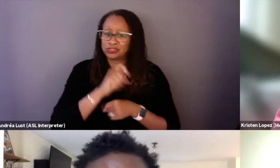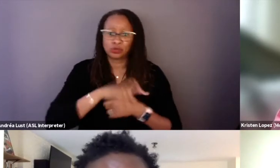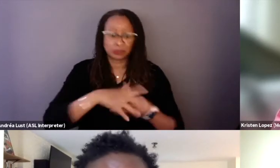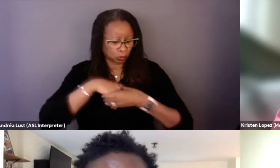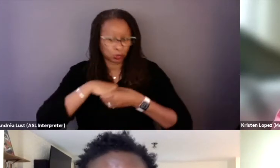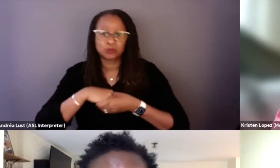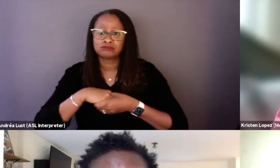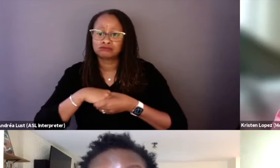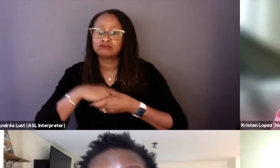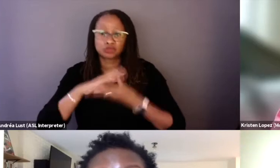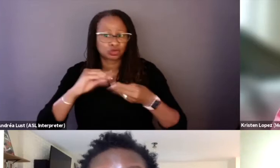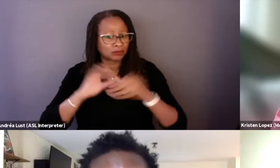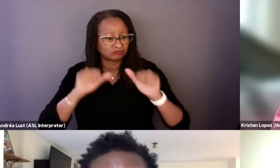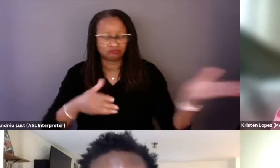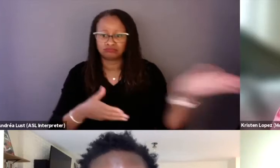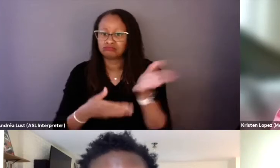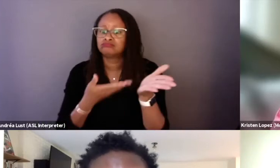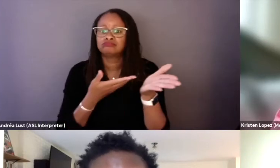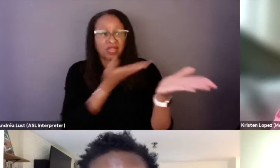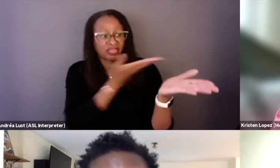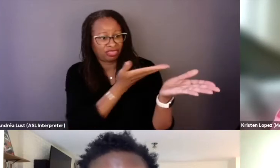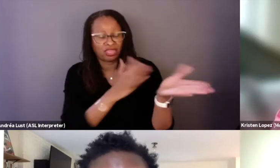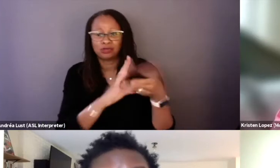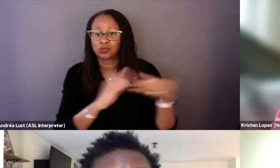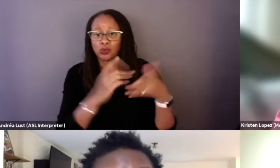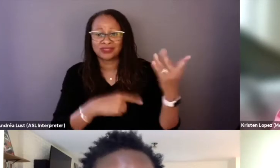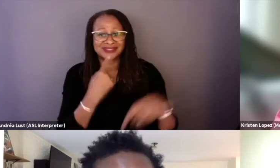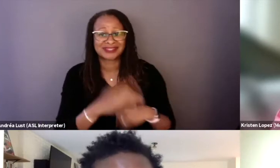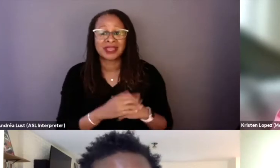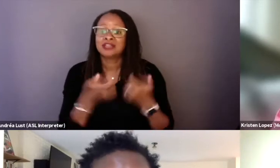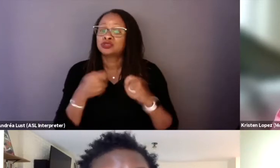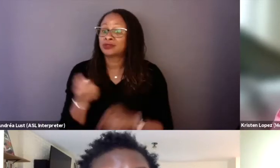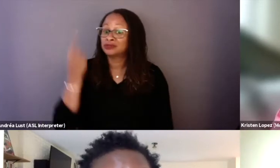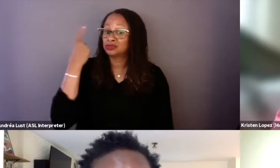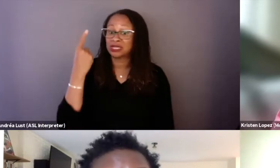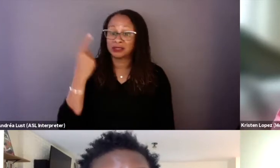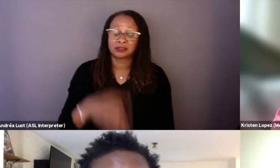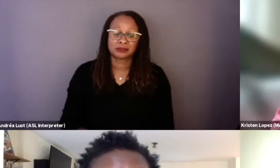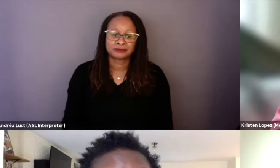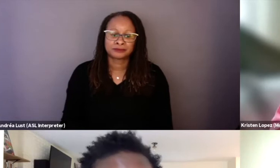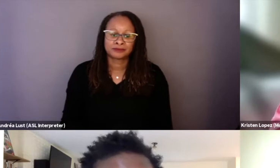You know? We made sure to include that and to try to understand what their, you know,